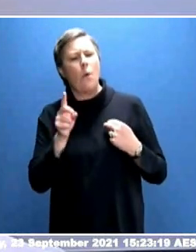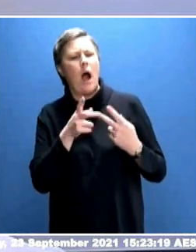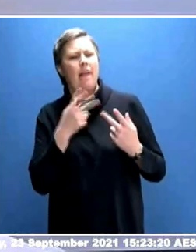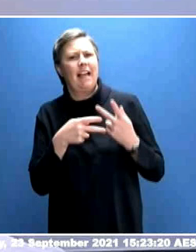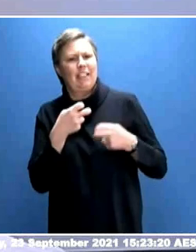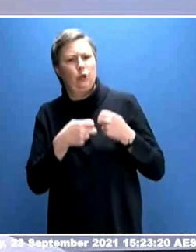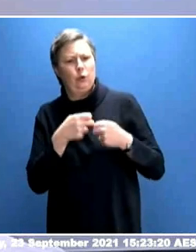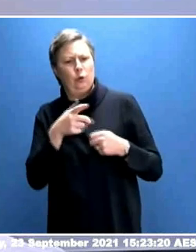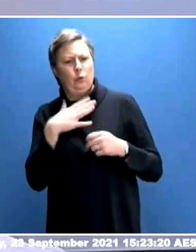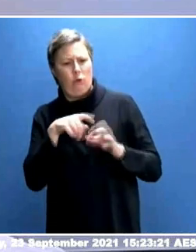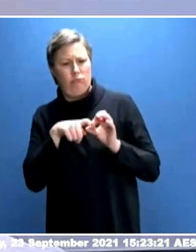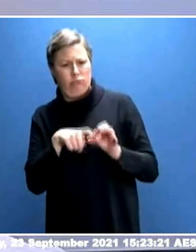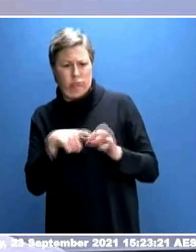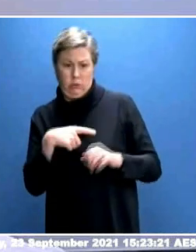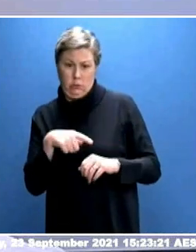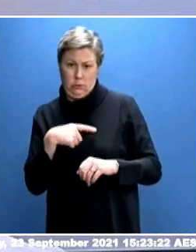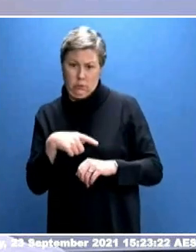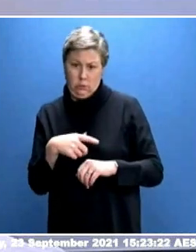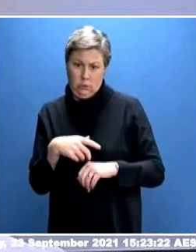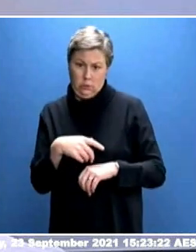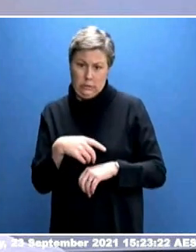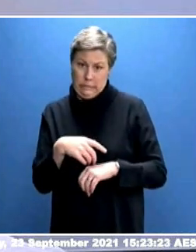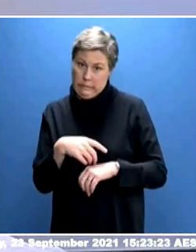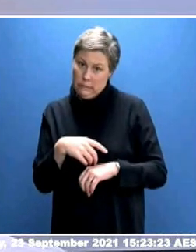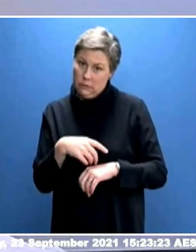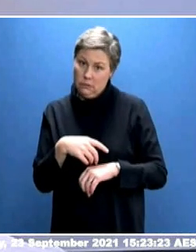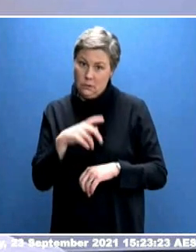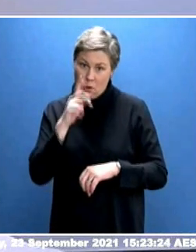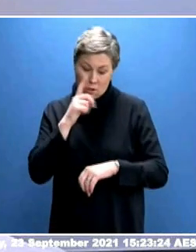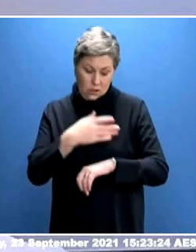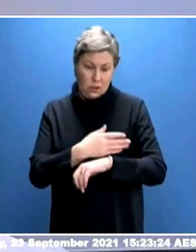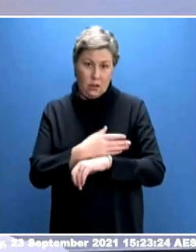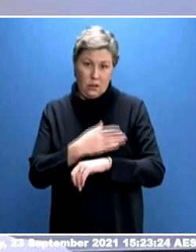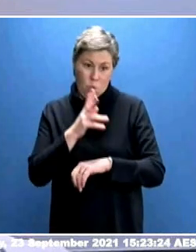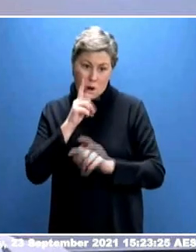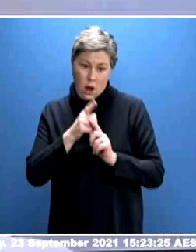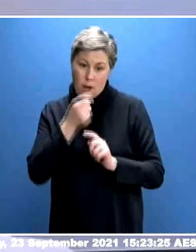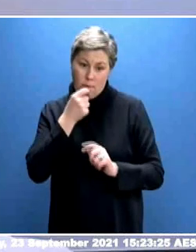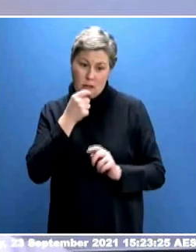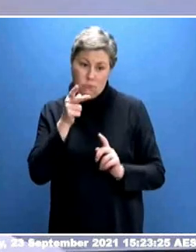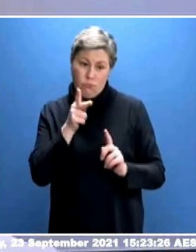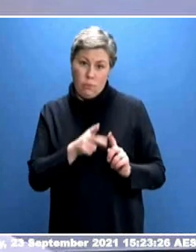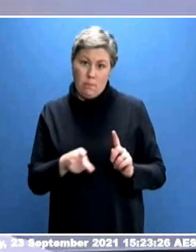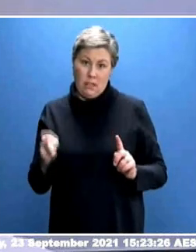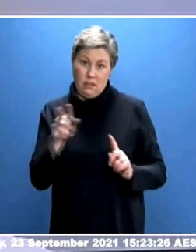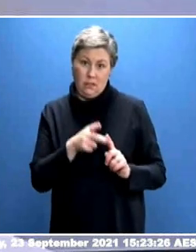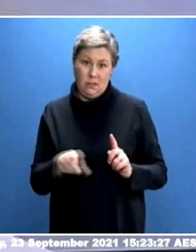Because to some extent, one gets the feeling that we're going over ground that one way or another we've covered previously.